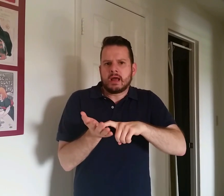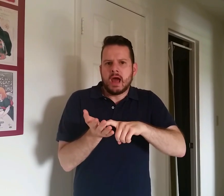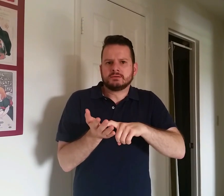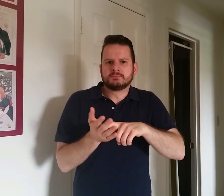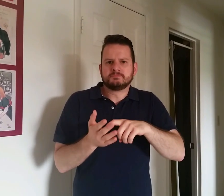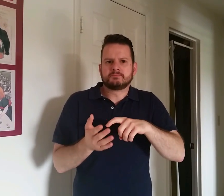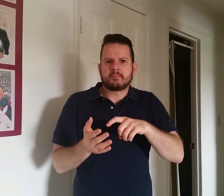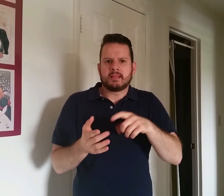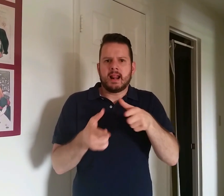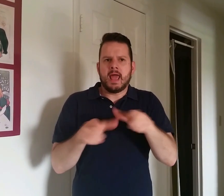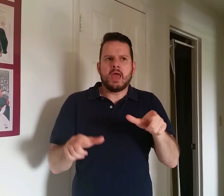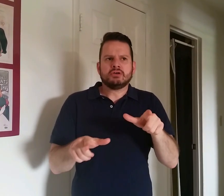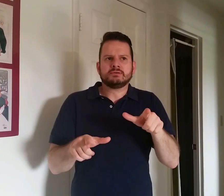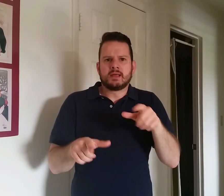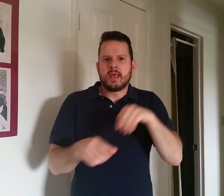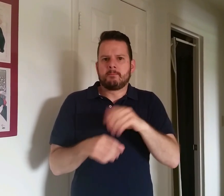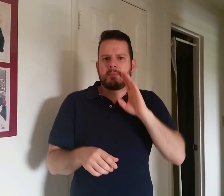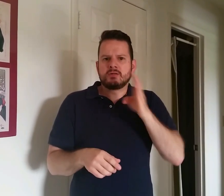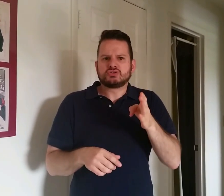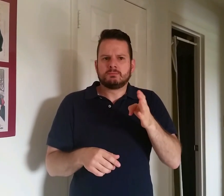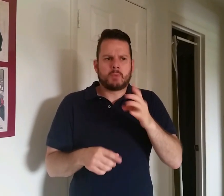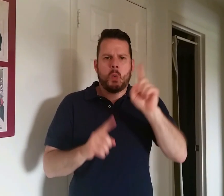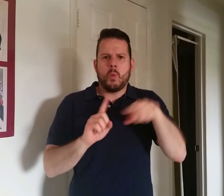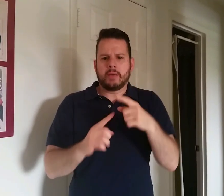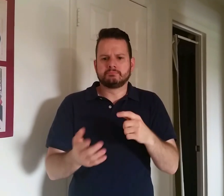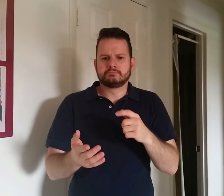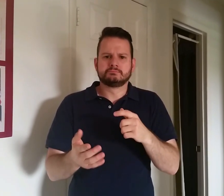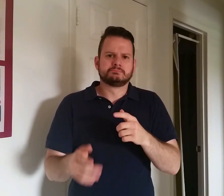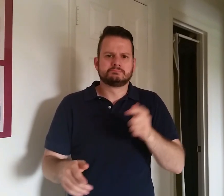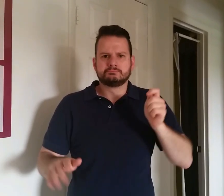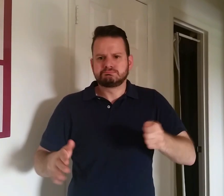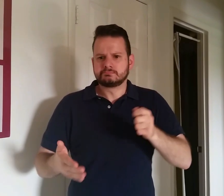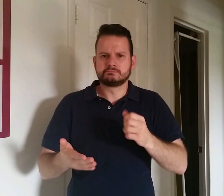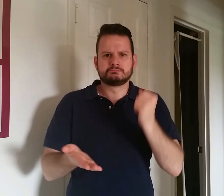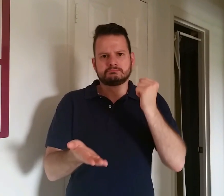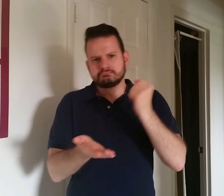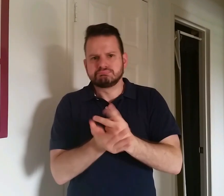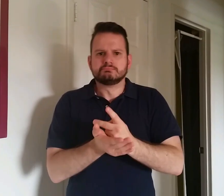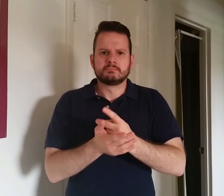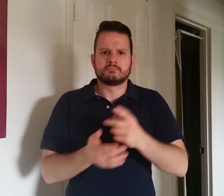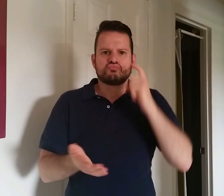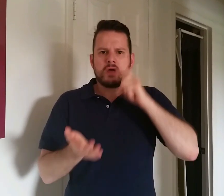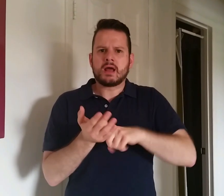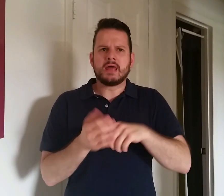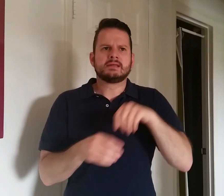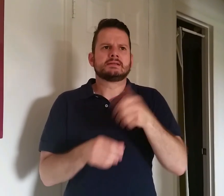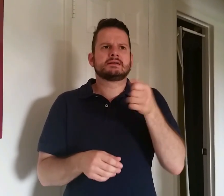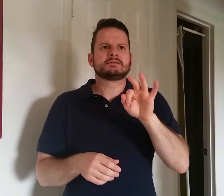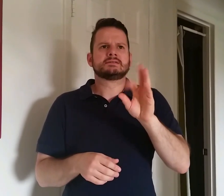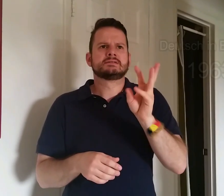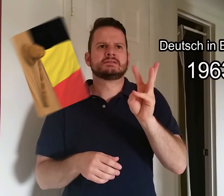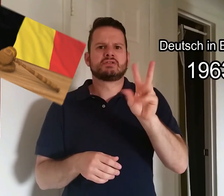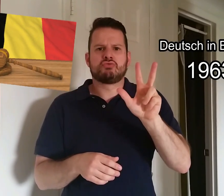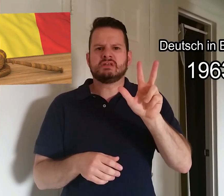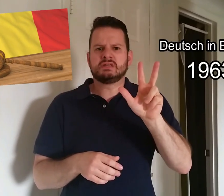even though the German language is recognized by the Belgian government in 1963.